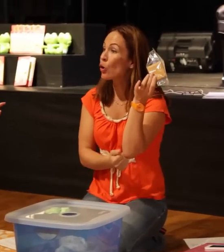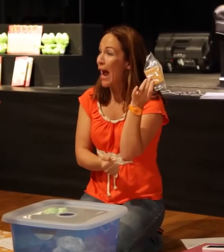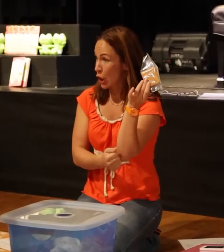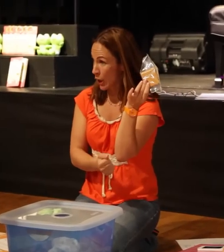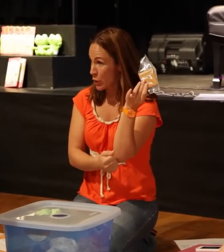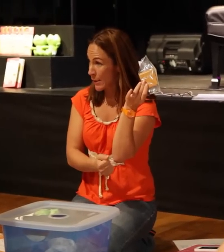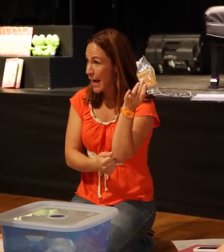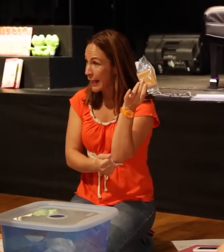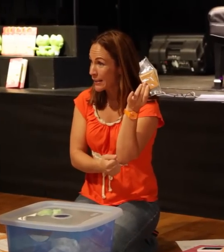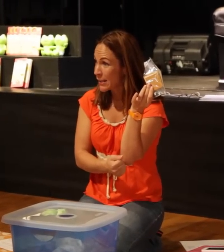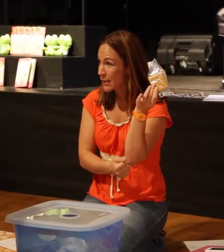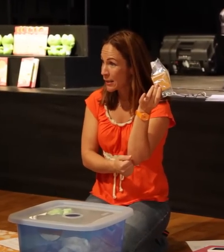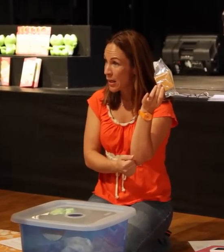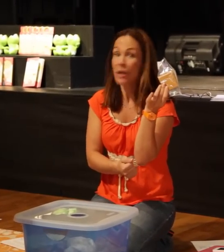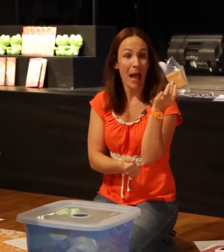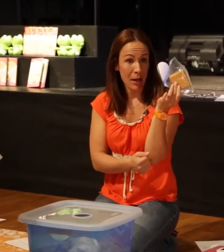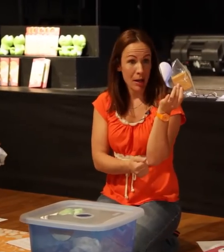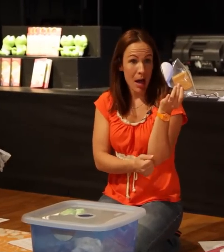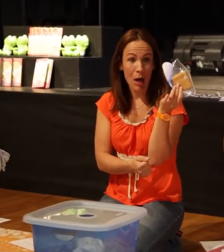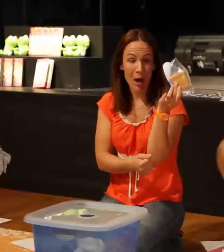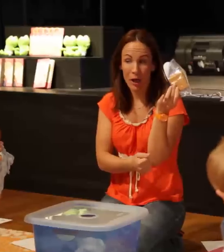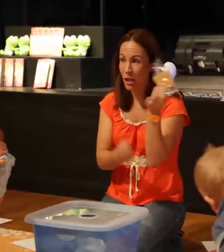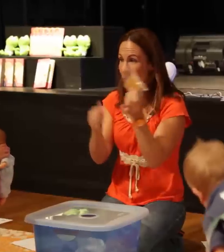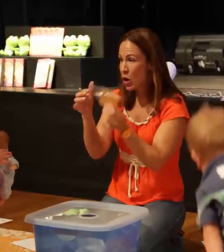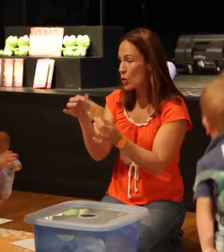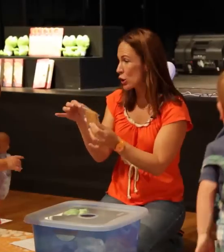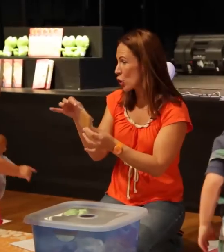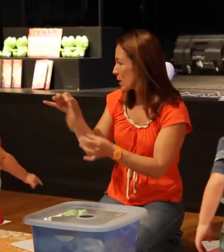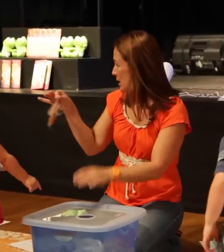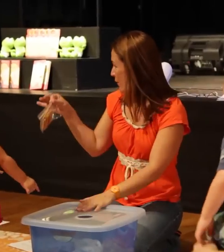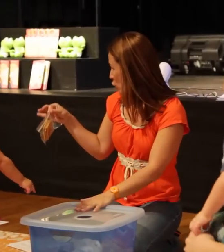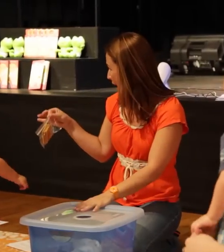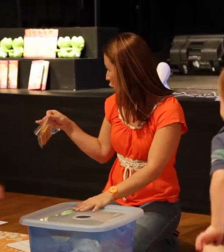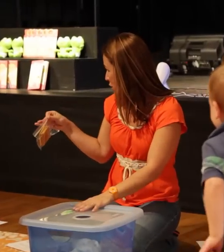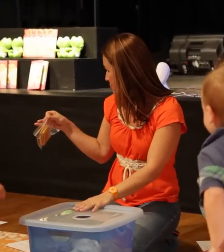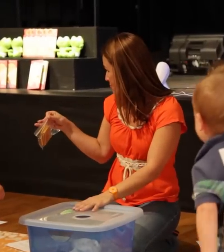Oh, CRACKER. Can you sign it? Yeah? Who can show me the sign for CRACKER?